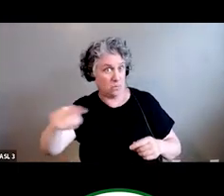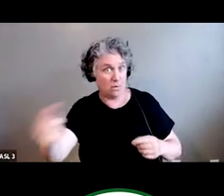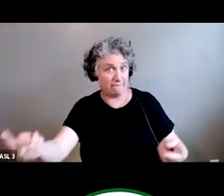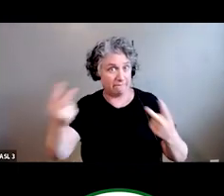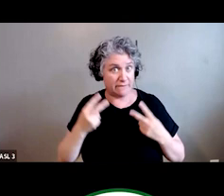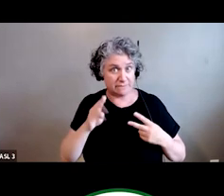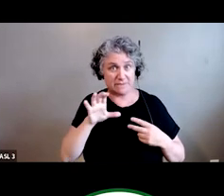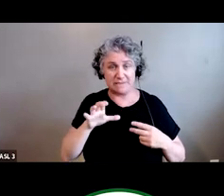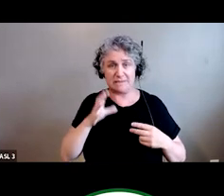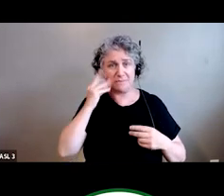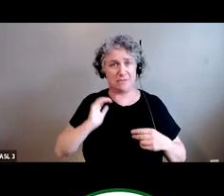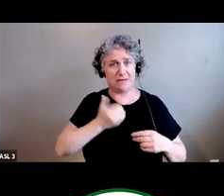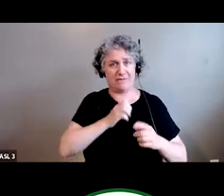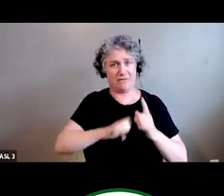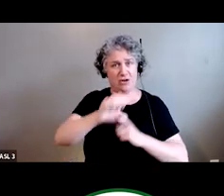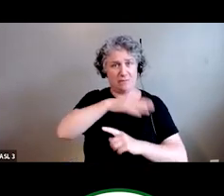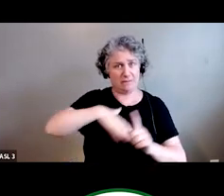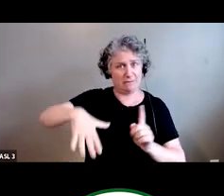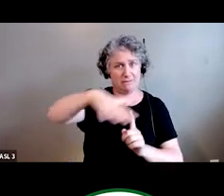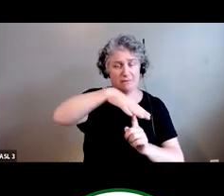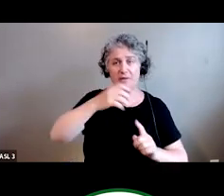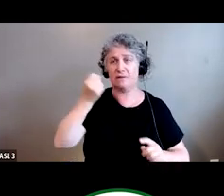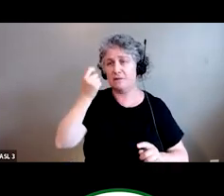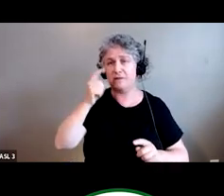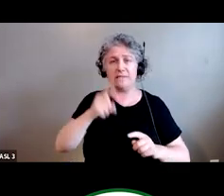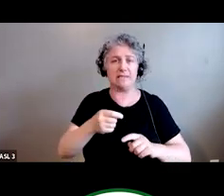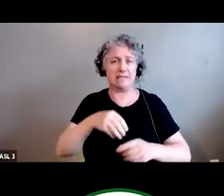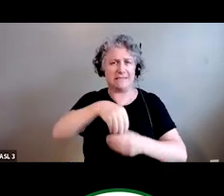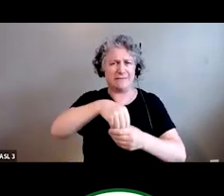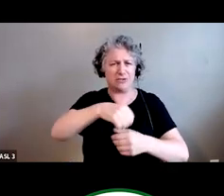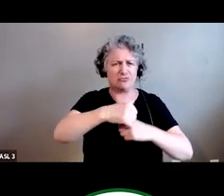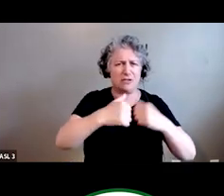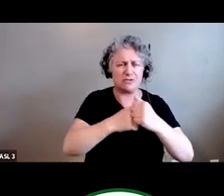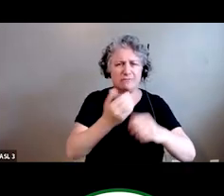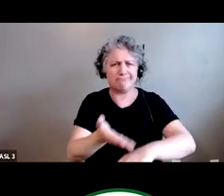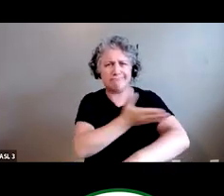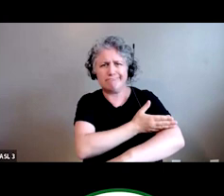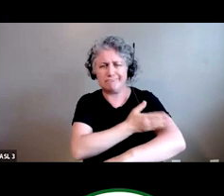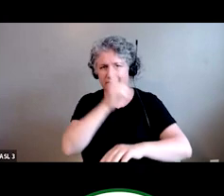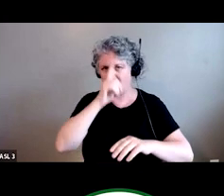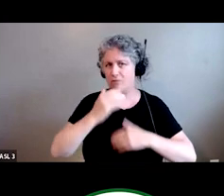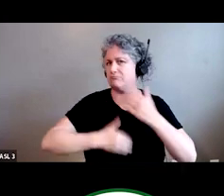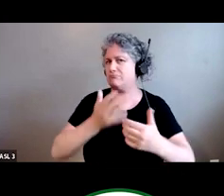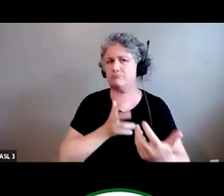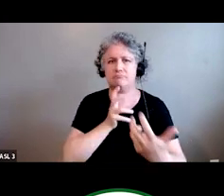benefits of natural spaces are well known and are one of the reasons people are drawn to BC.